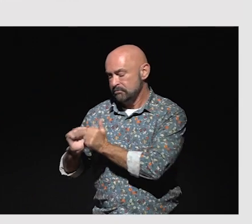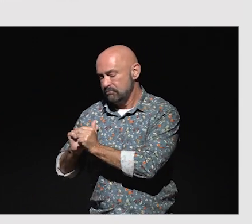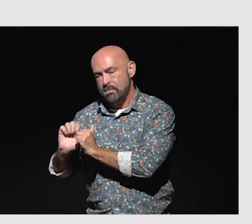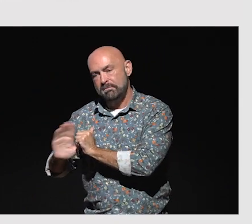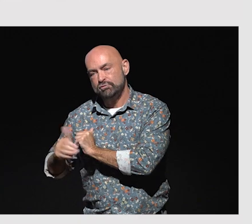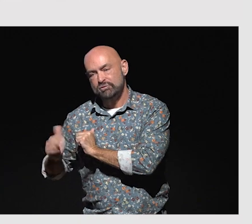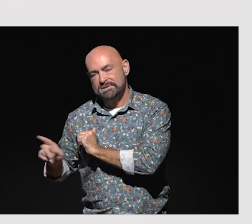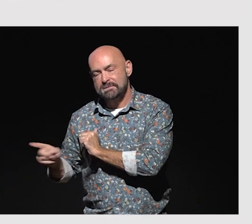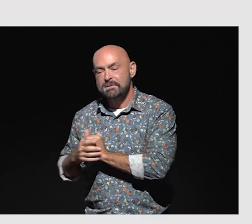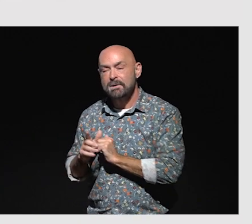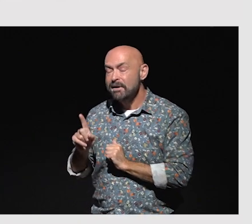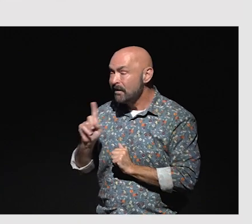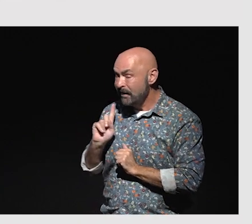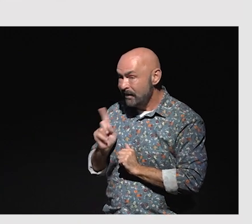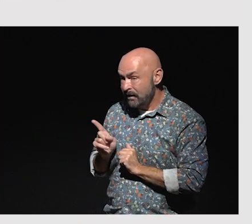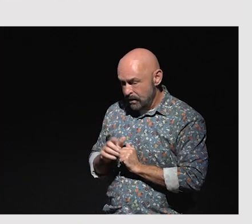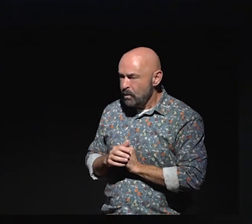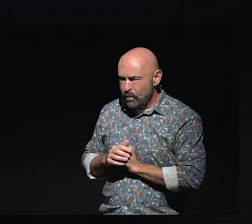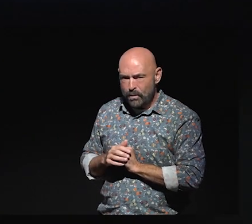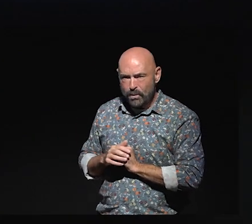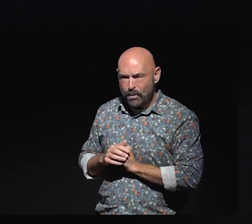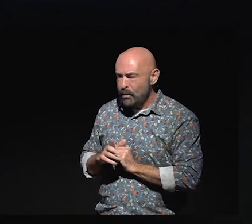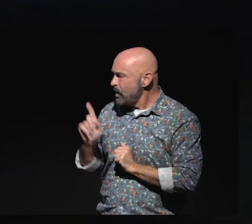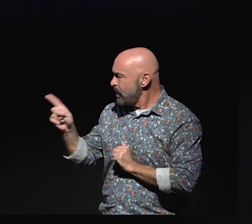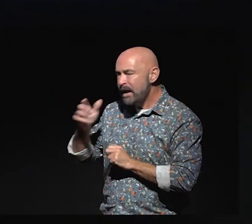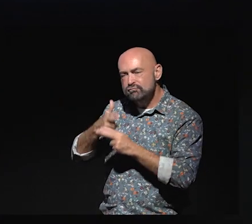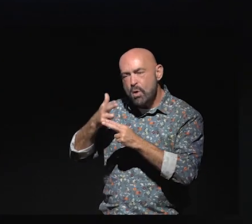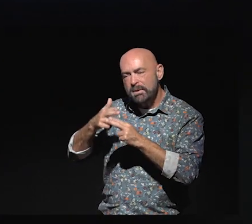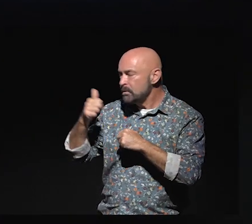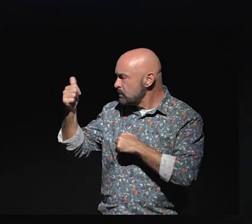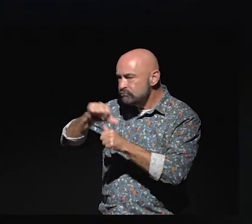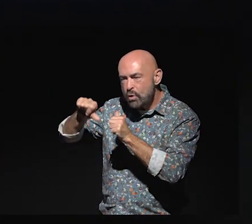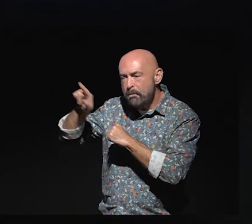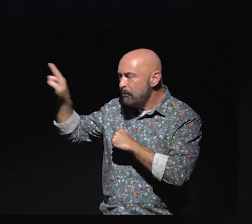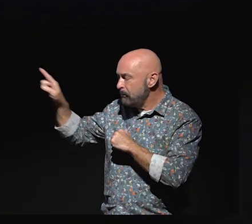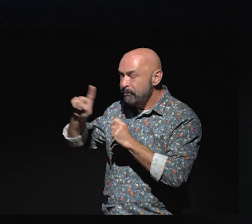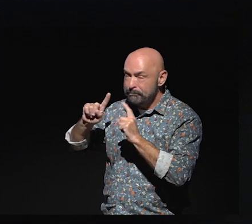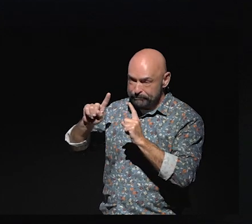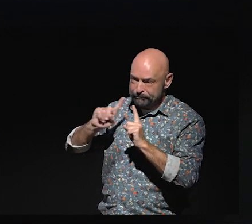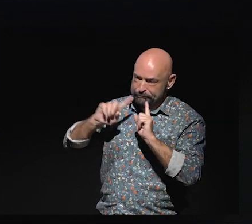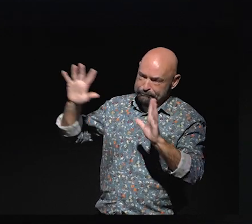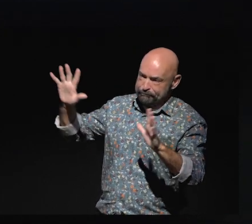It is one of the supreme works of this Roman period in early Ingres.